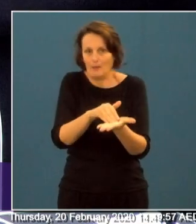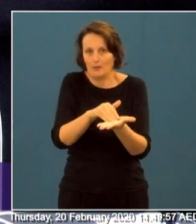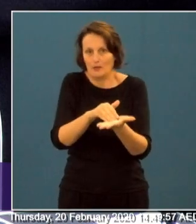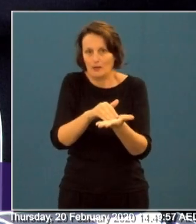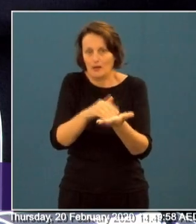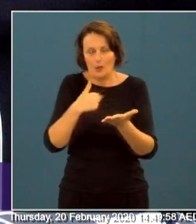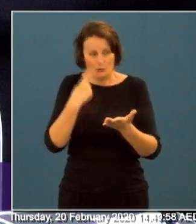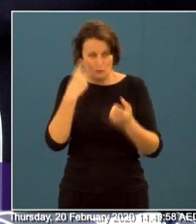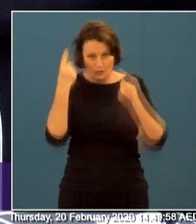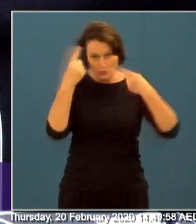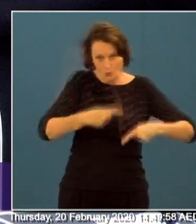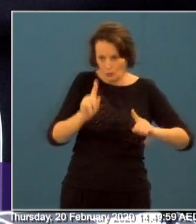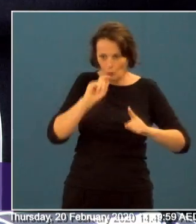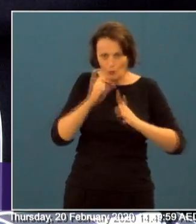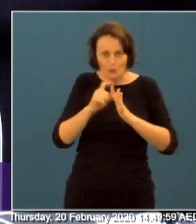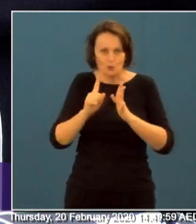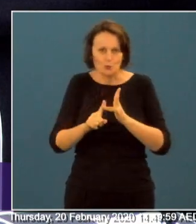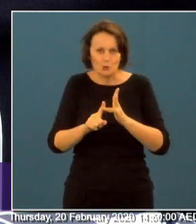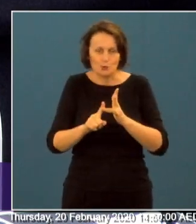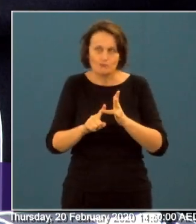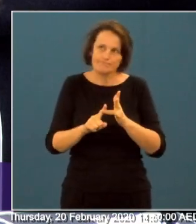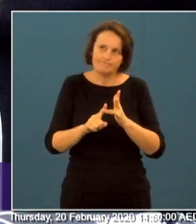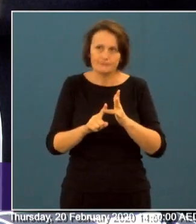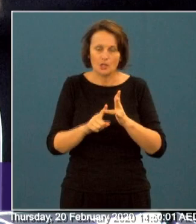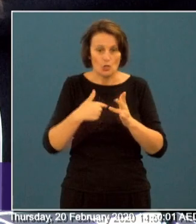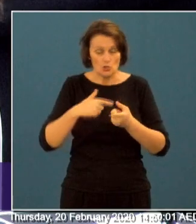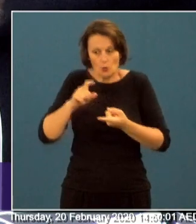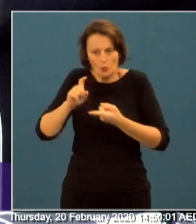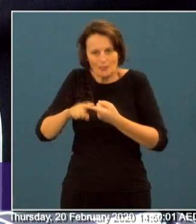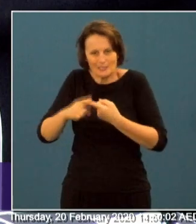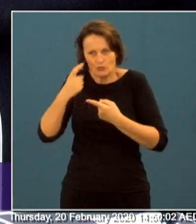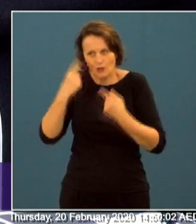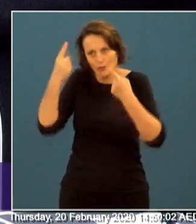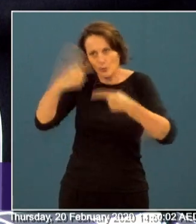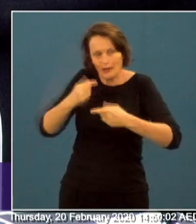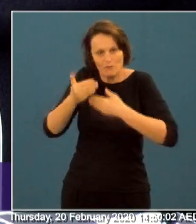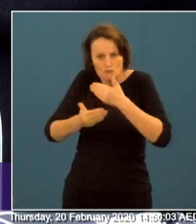of people with intellectual disability. So we're still developing those processes and I expect we will have